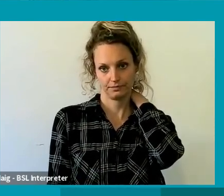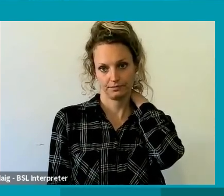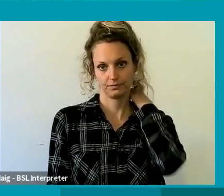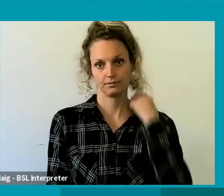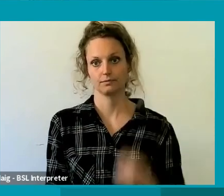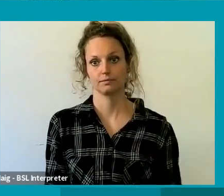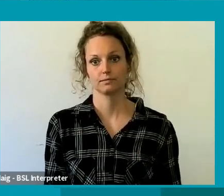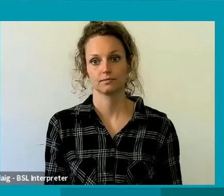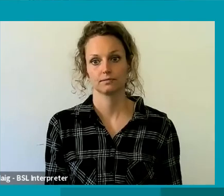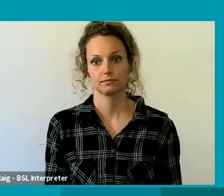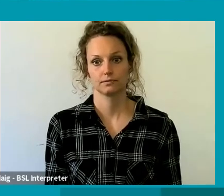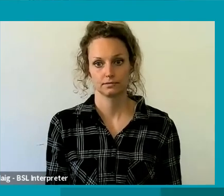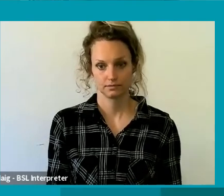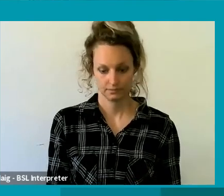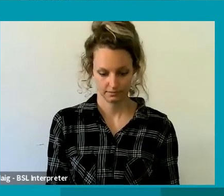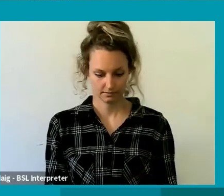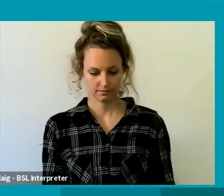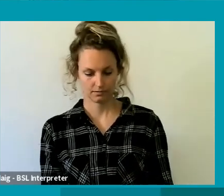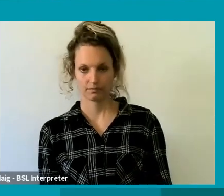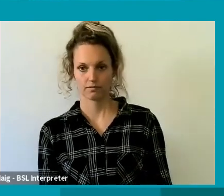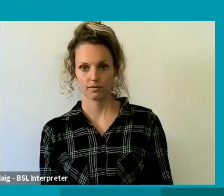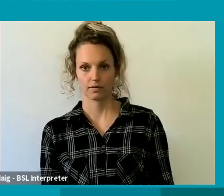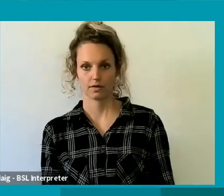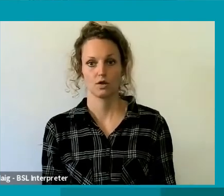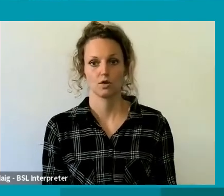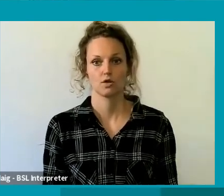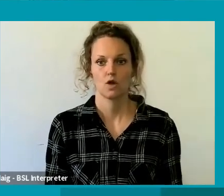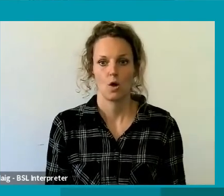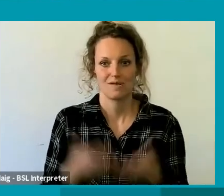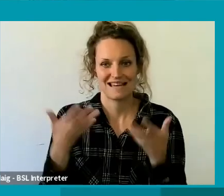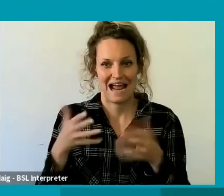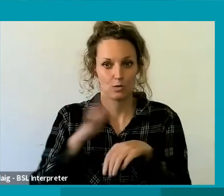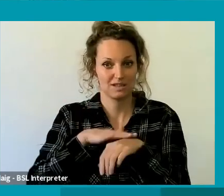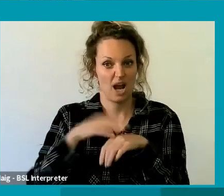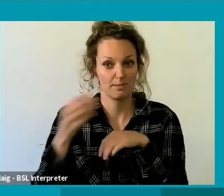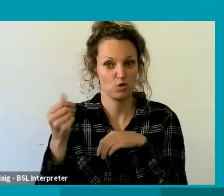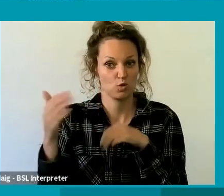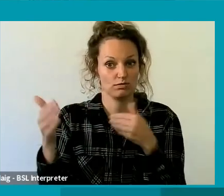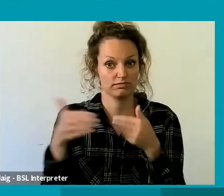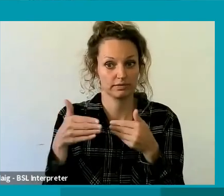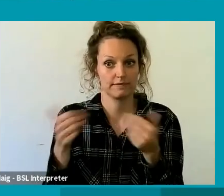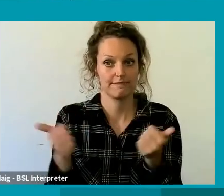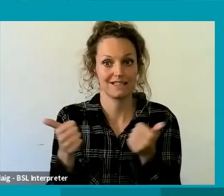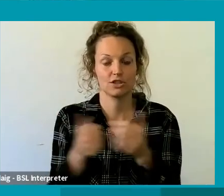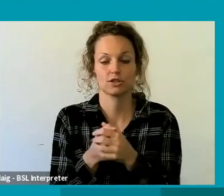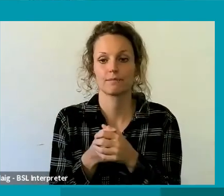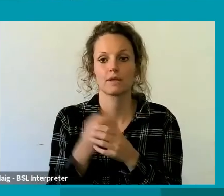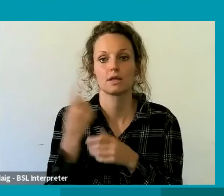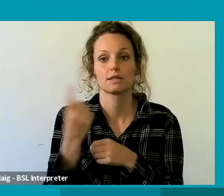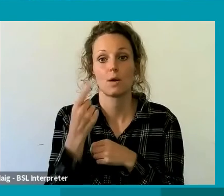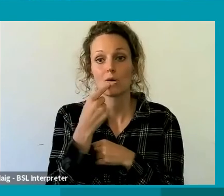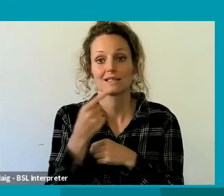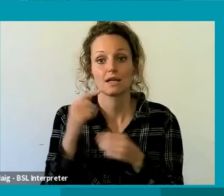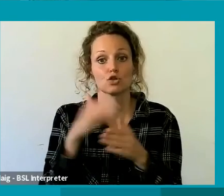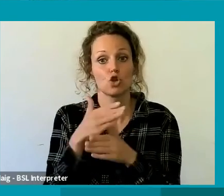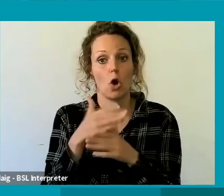but I I'm sure we can answer some questions, someone spoke - said about the job search feature on LinkedIn. It's really useful.